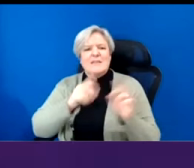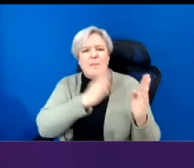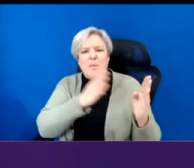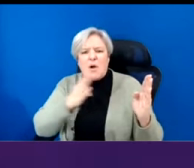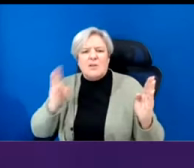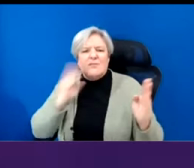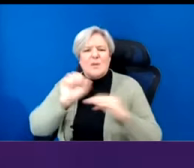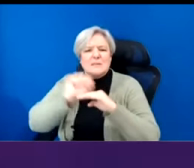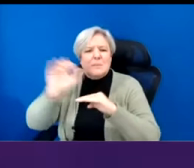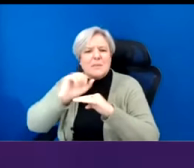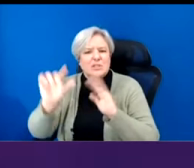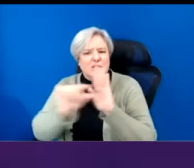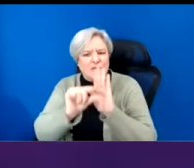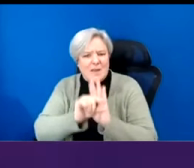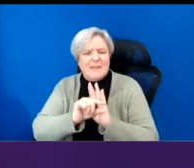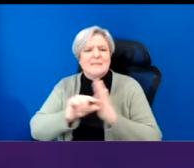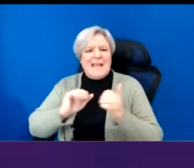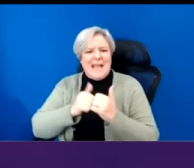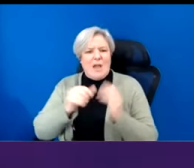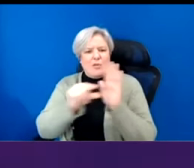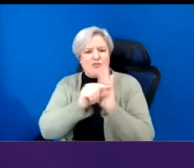of taking your grade book from canvas